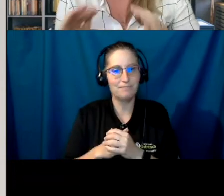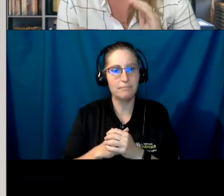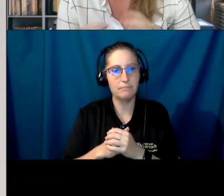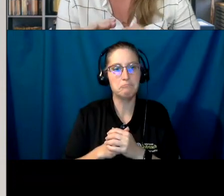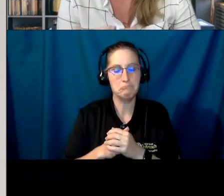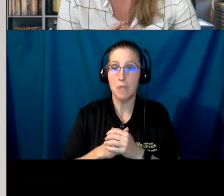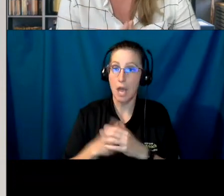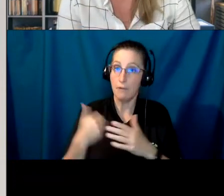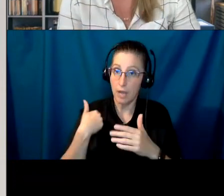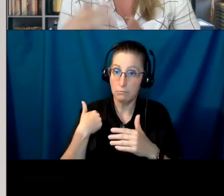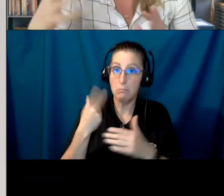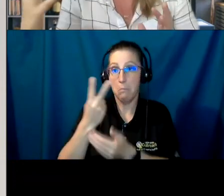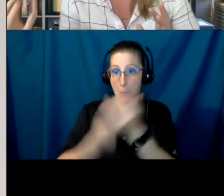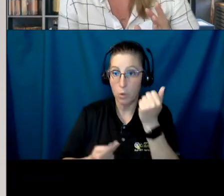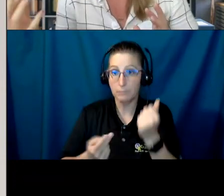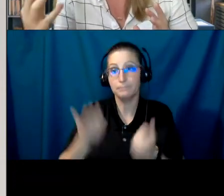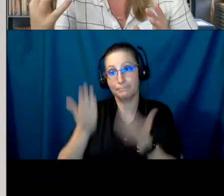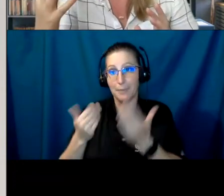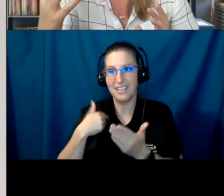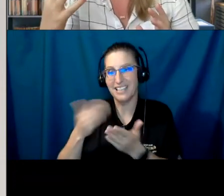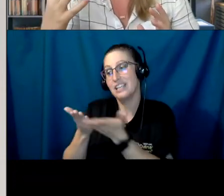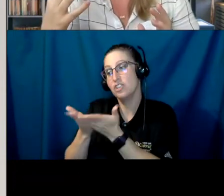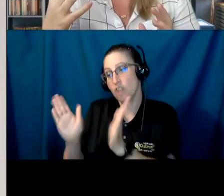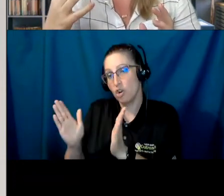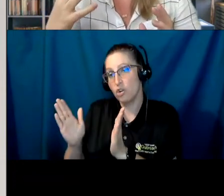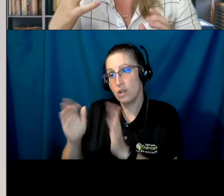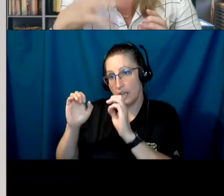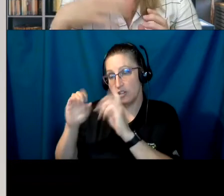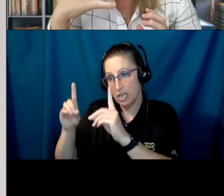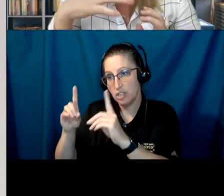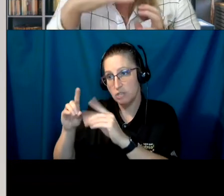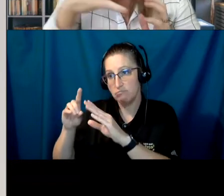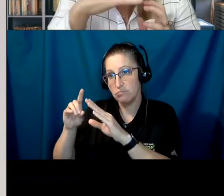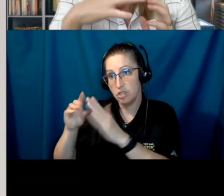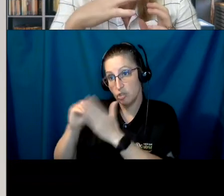it go both ways where maybe the general ed peer, you know, just kind of runs the whole